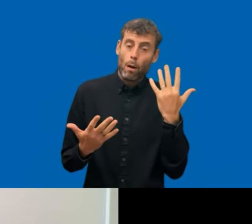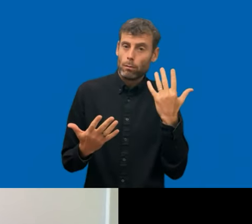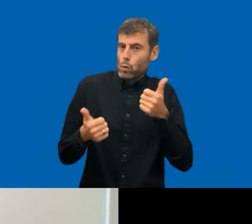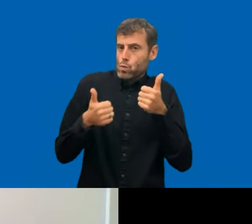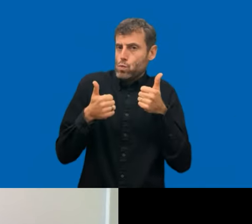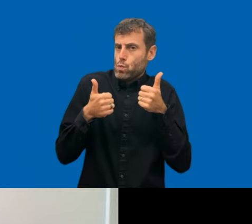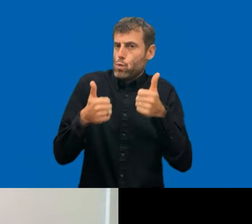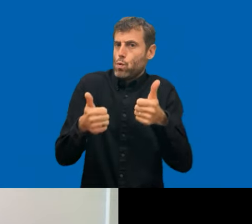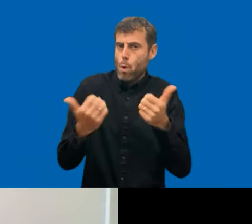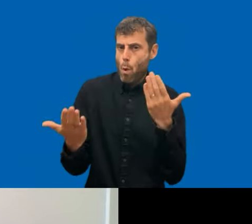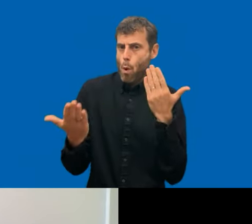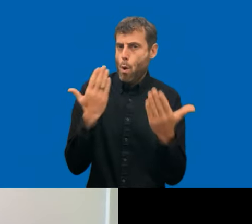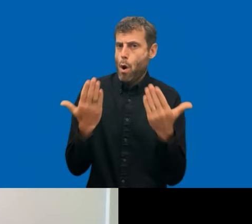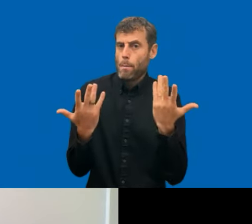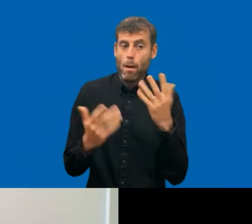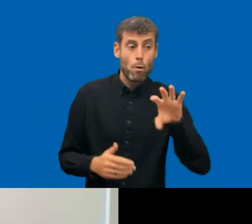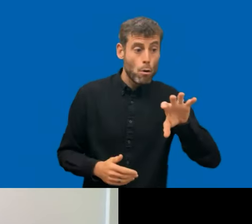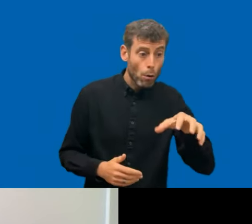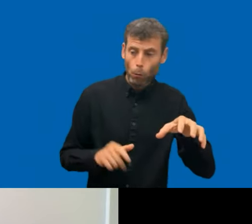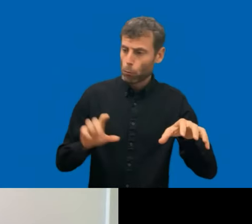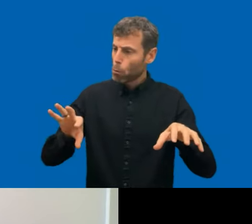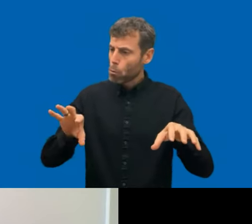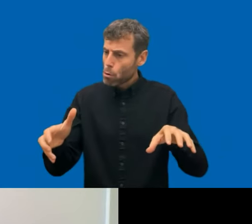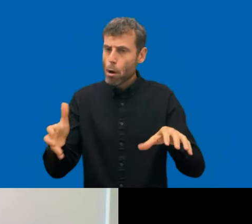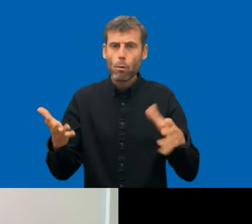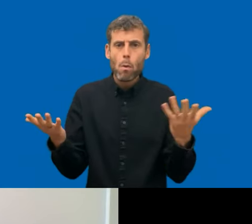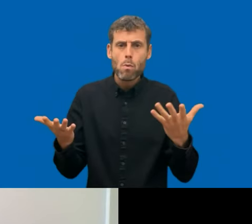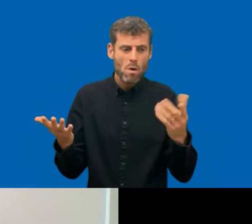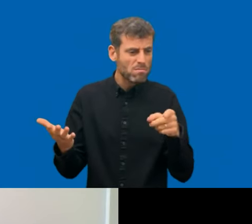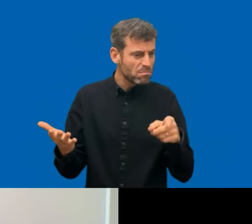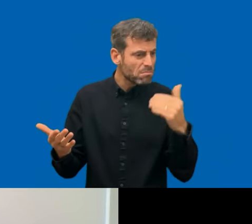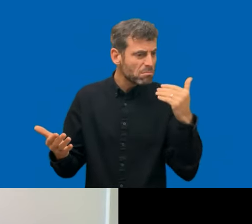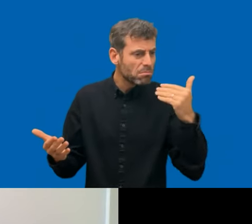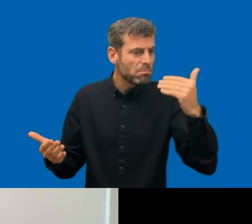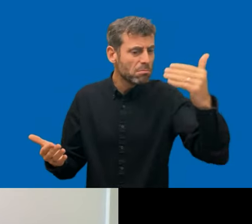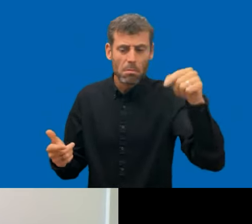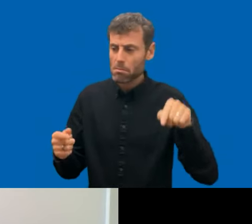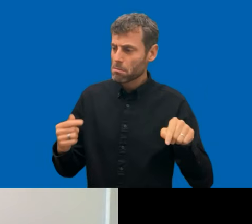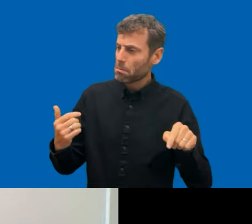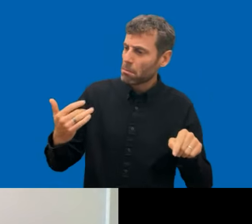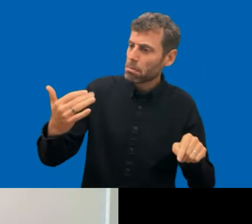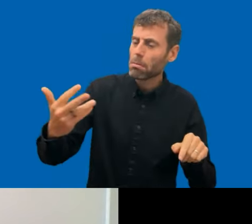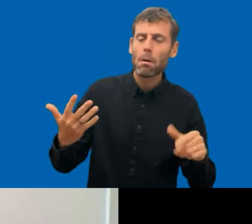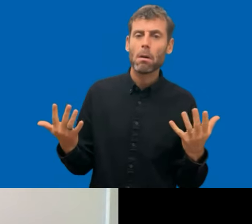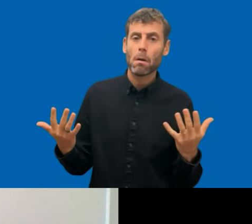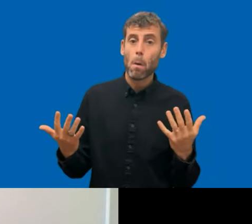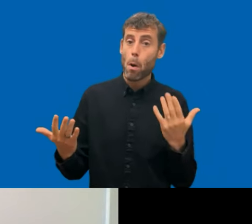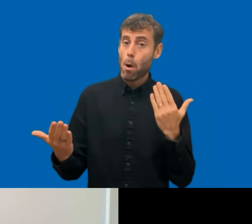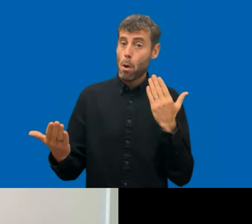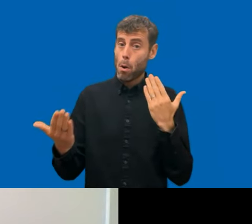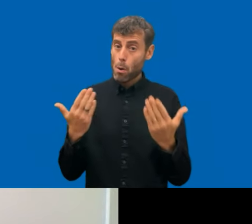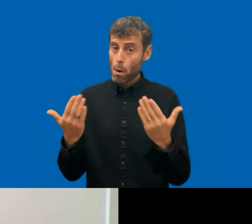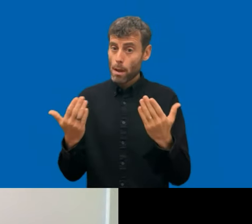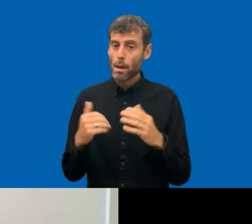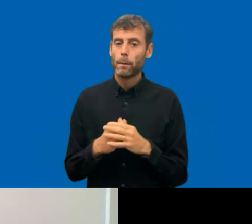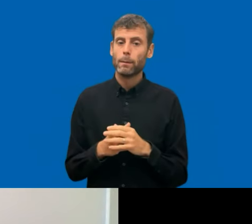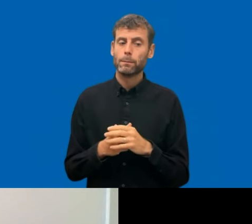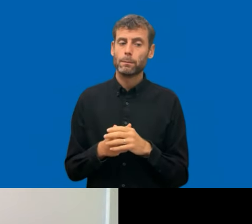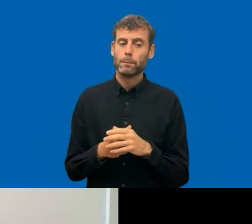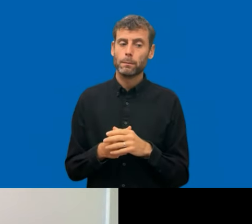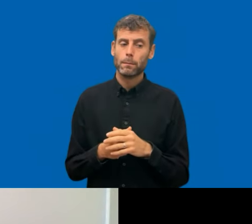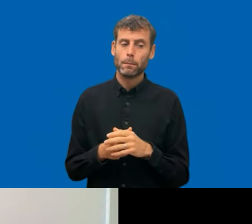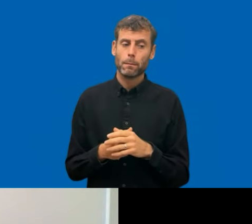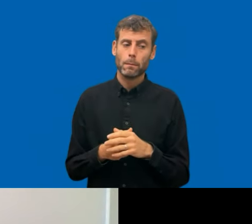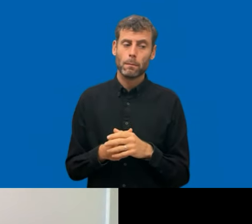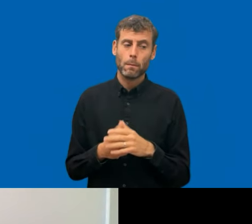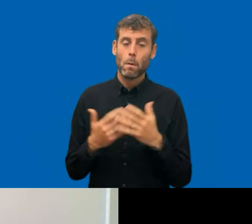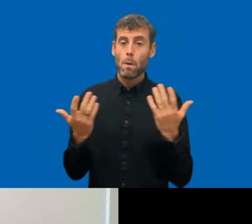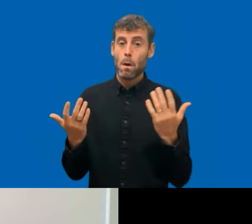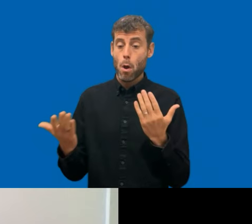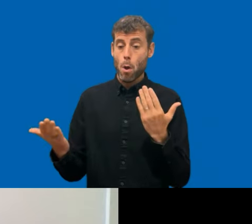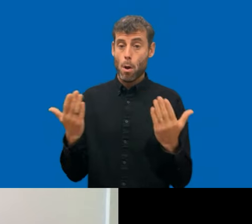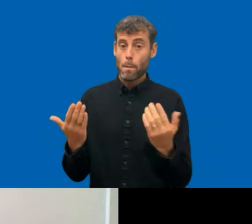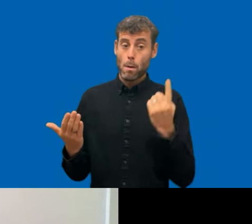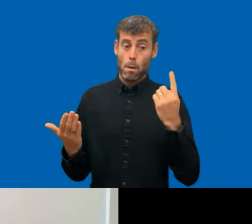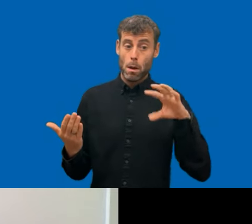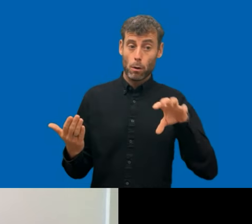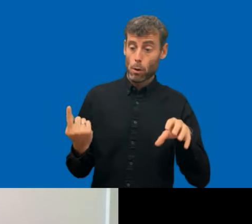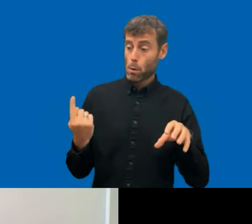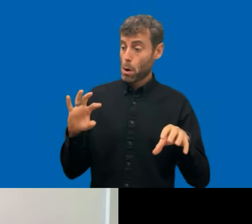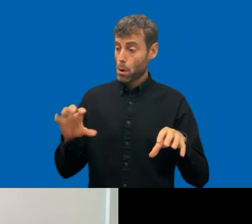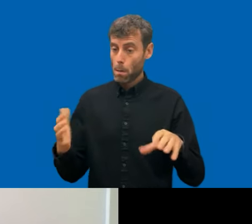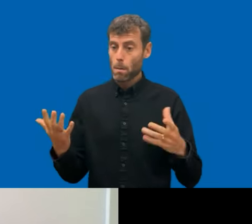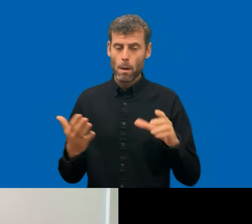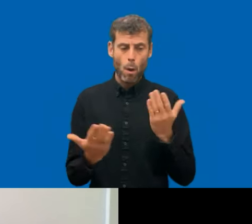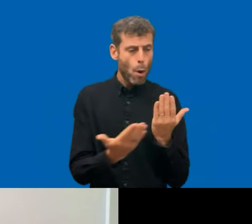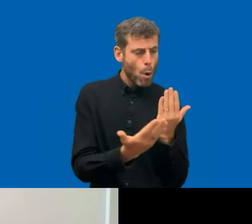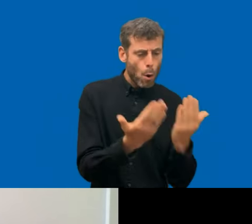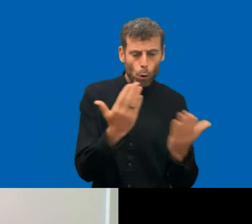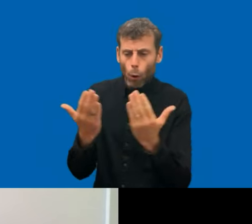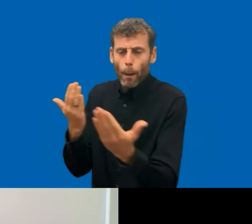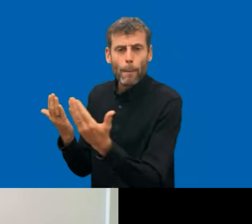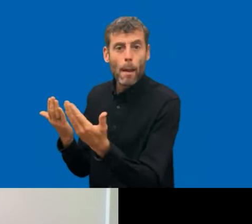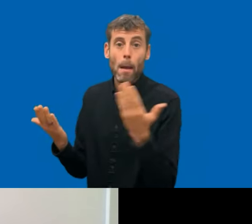what is the state between some countries, or countries, but I think we are also